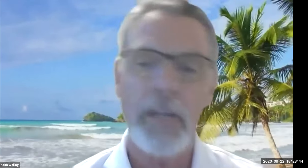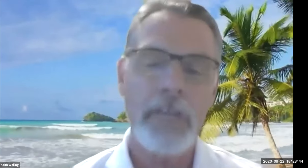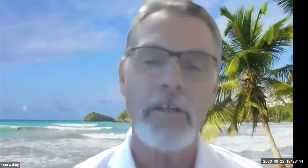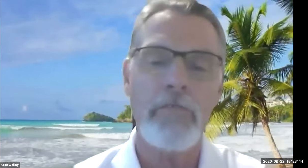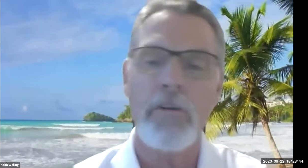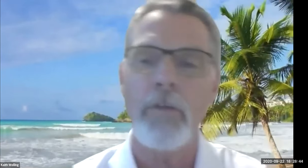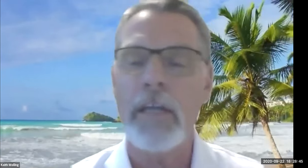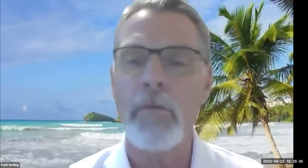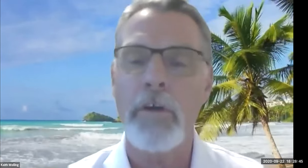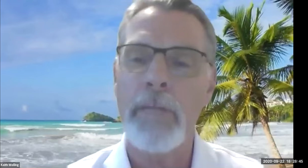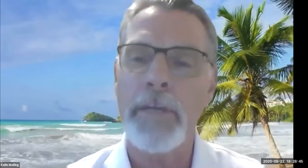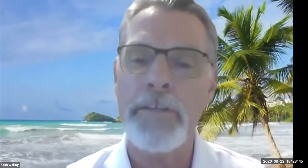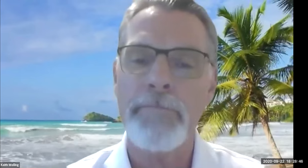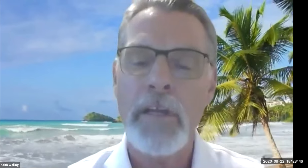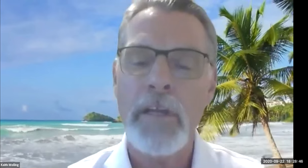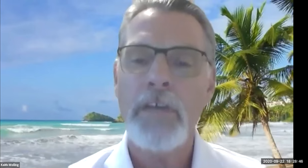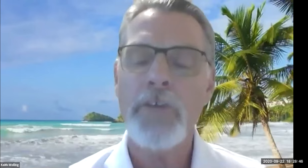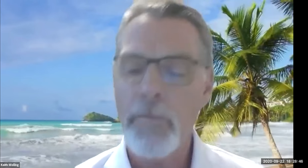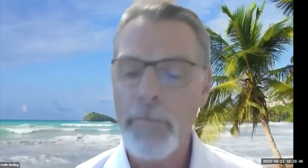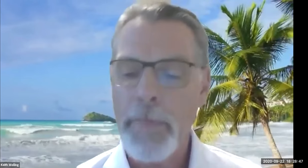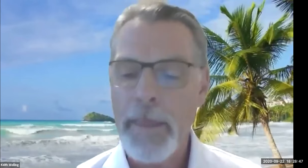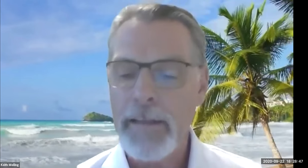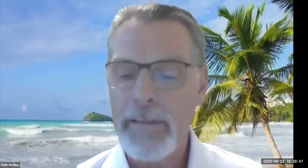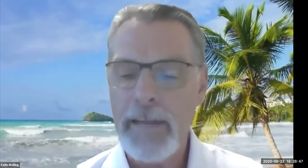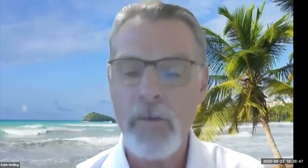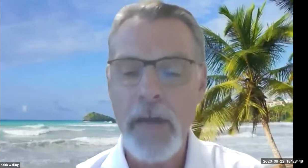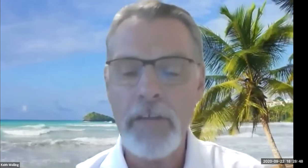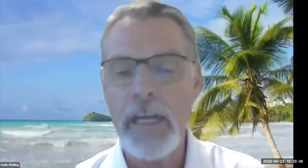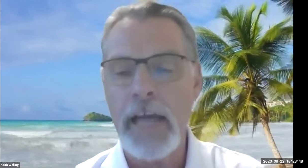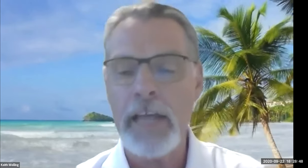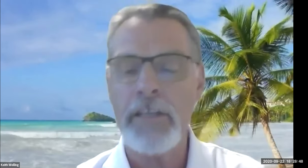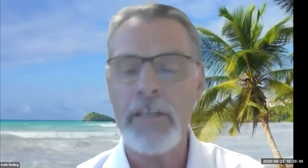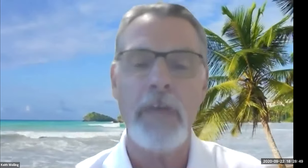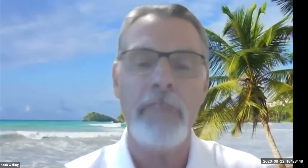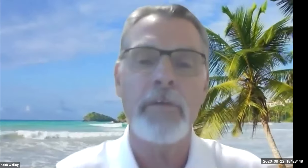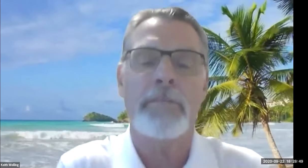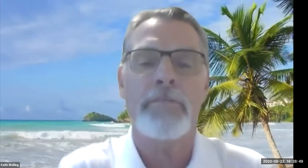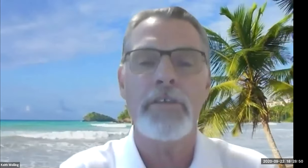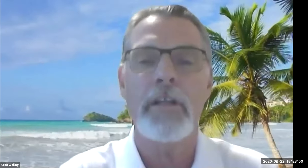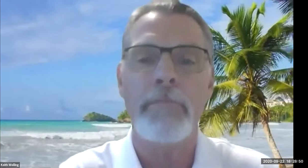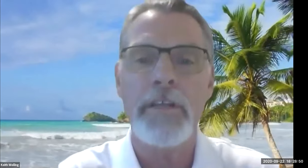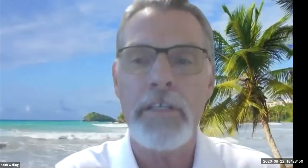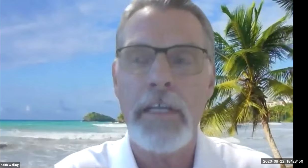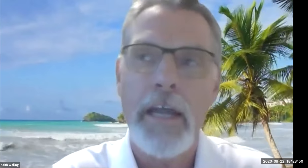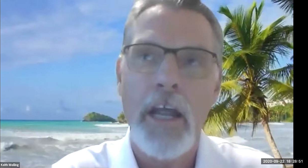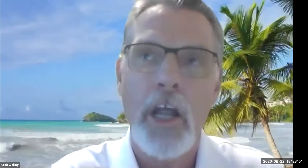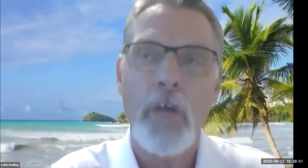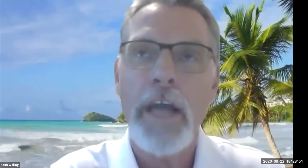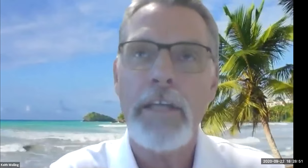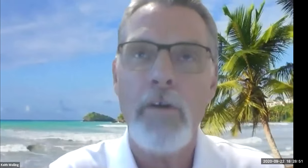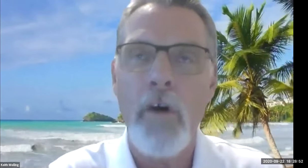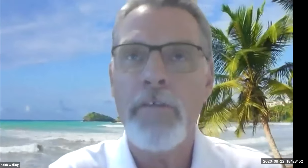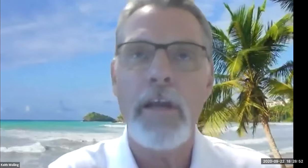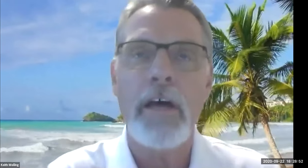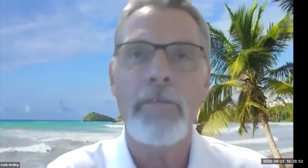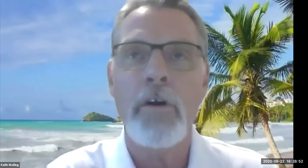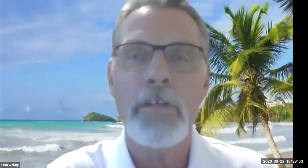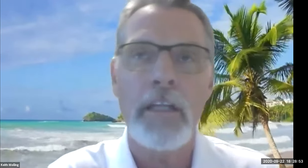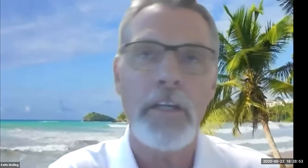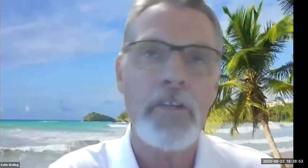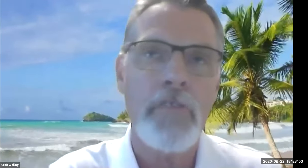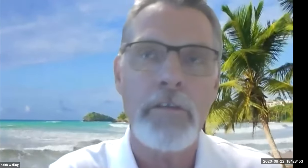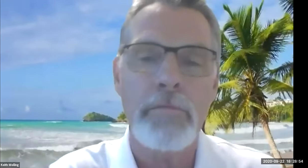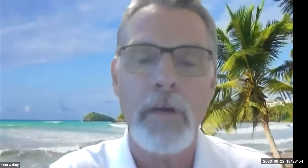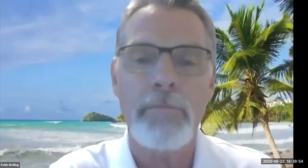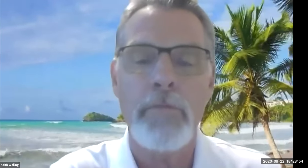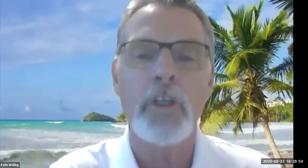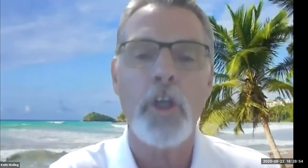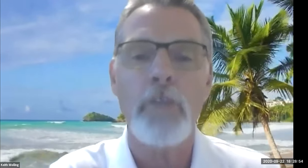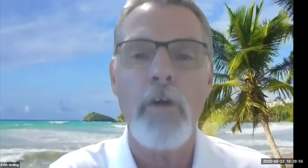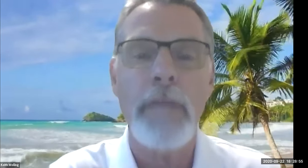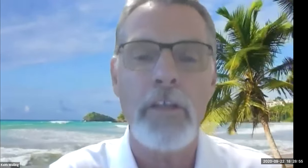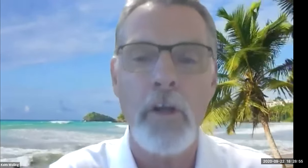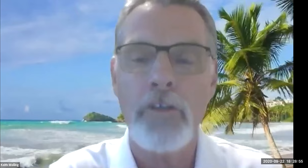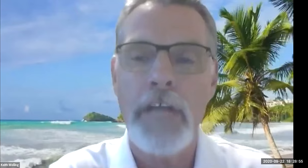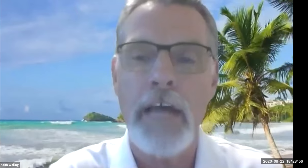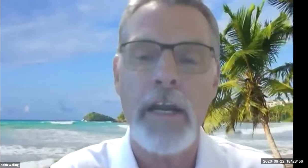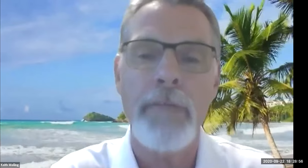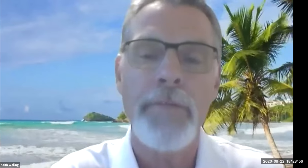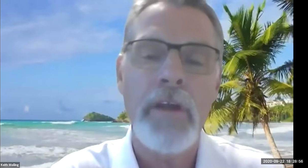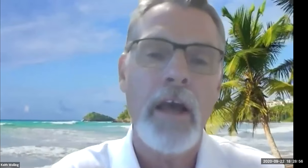Keith Wolling: Just look at some things from the World Tourism Association tourism in rural development celebrates the sector's unique ability to drive economic development and provide opportunities outside of big cities, including those communities.